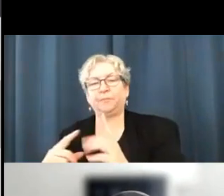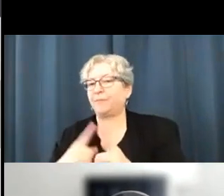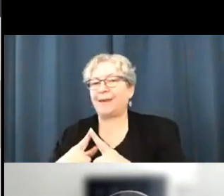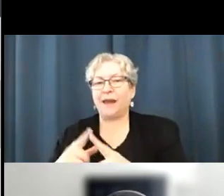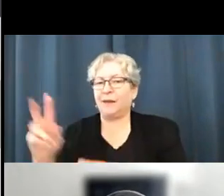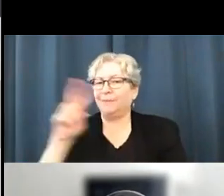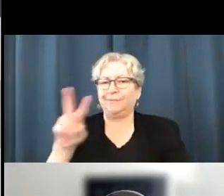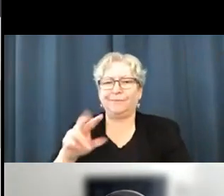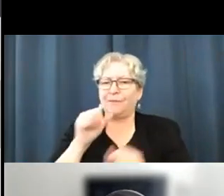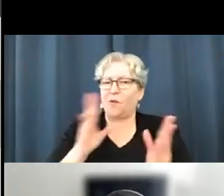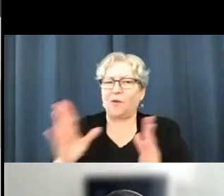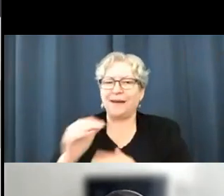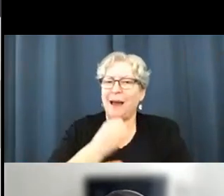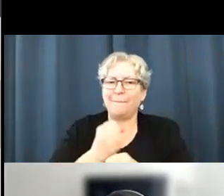And so, I'm gonna go ahead and turn on NVDA.